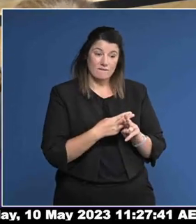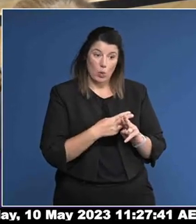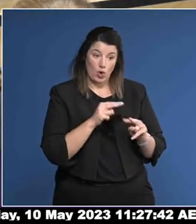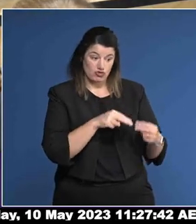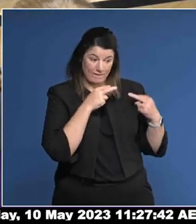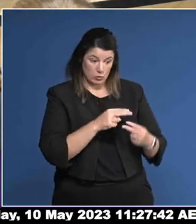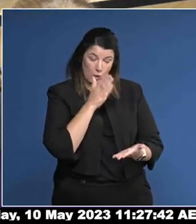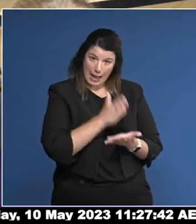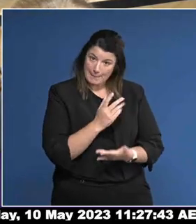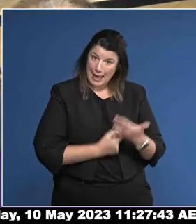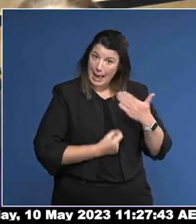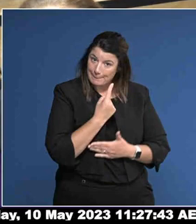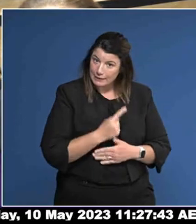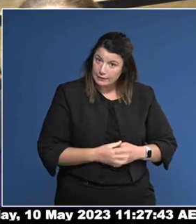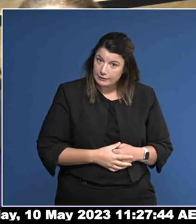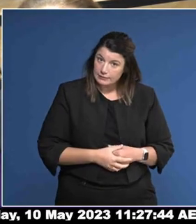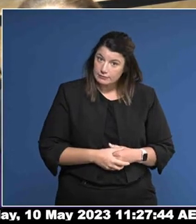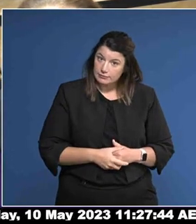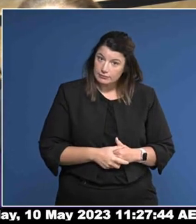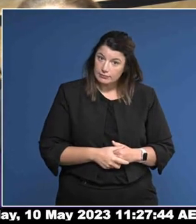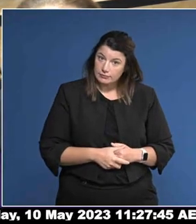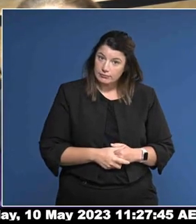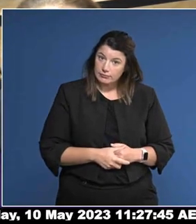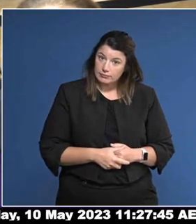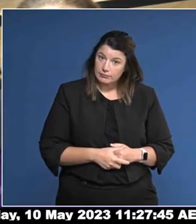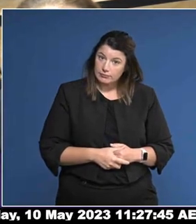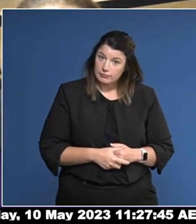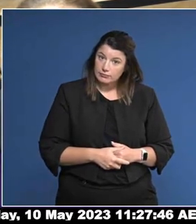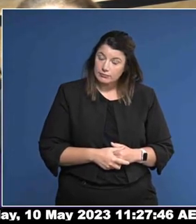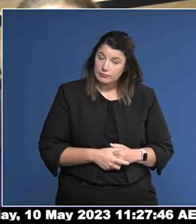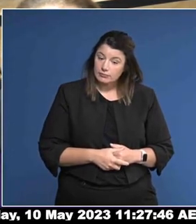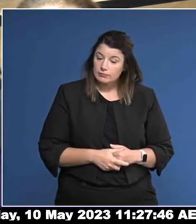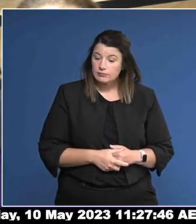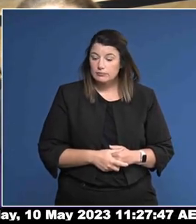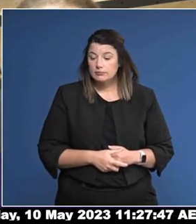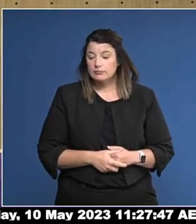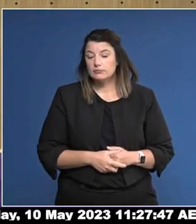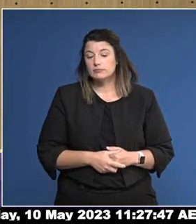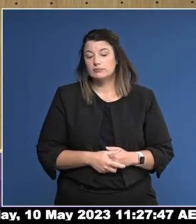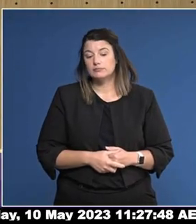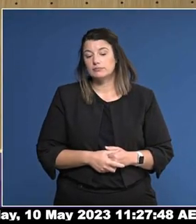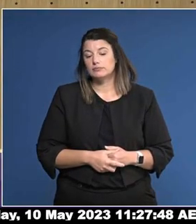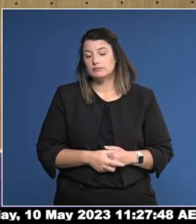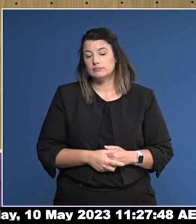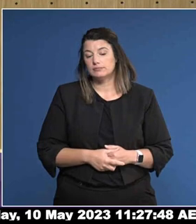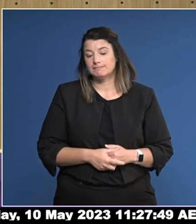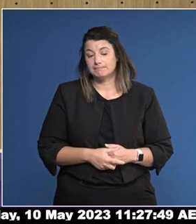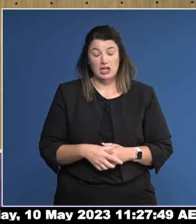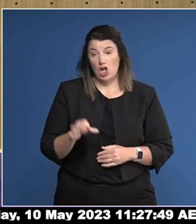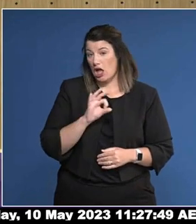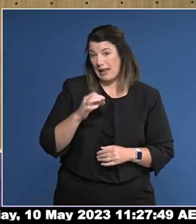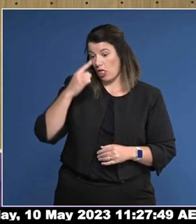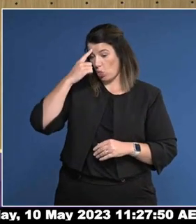I hadn't turned my mind to it previously, but I think that there's an